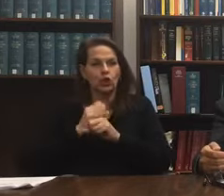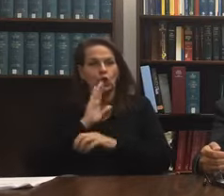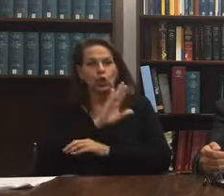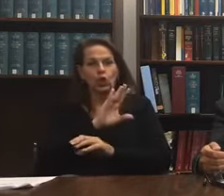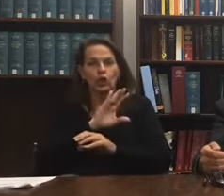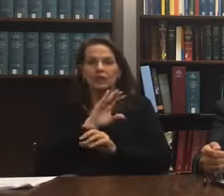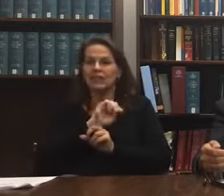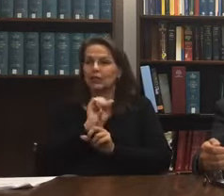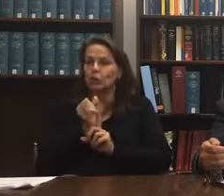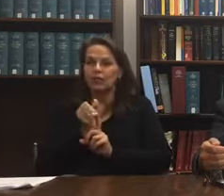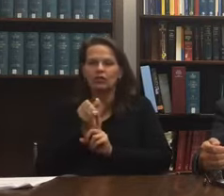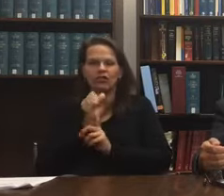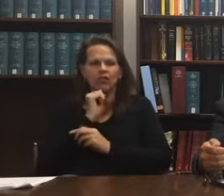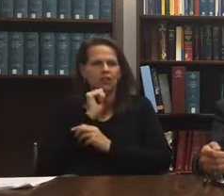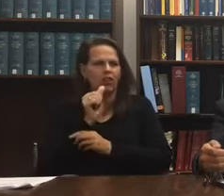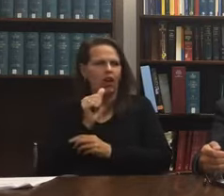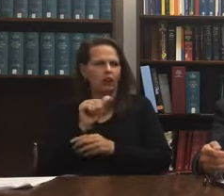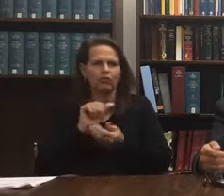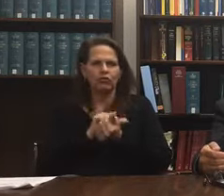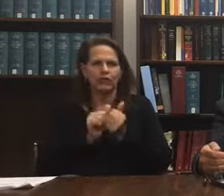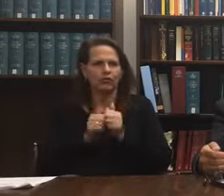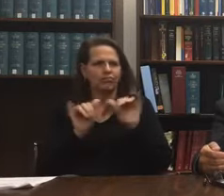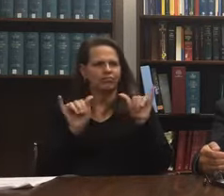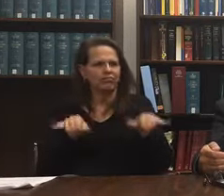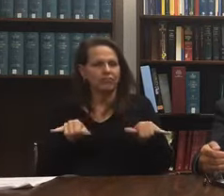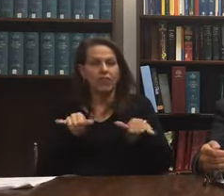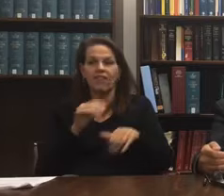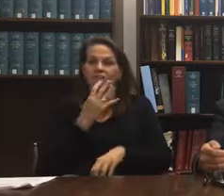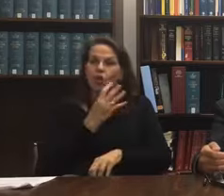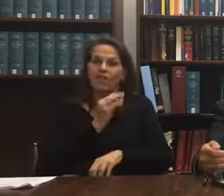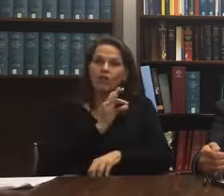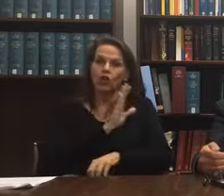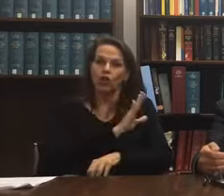changed four of her doctors have said she has a medical need for these fate